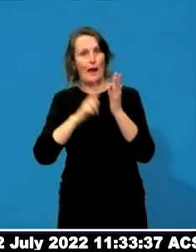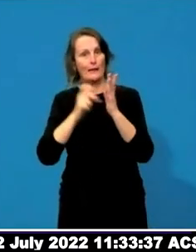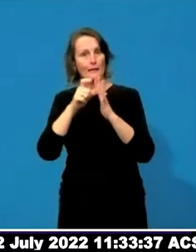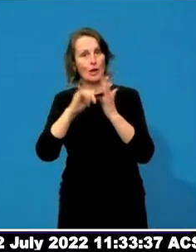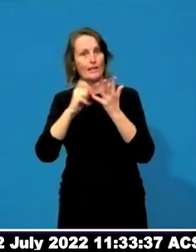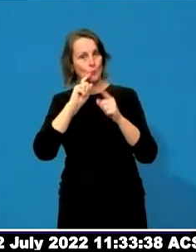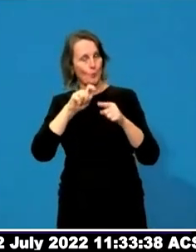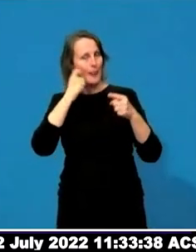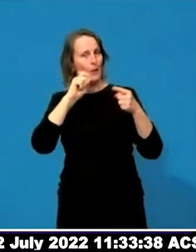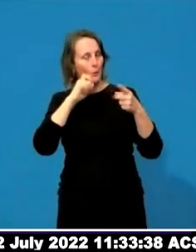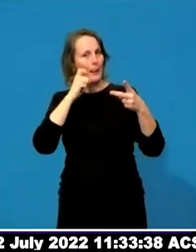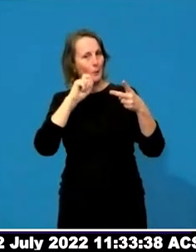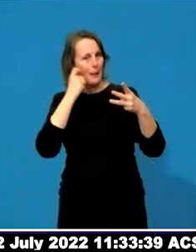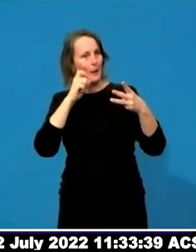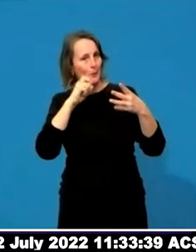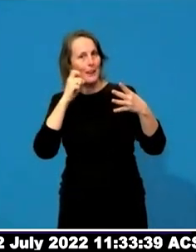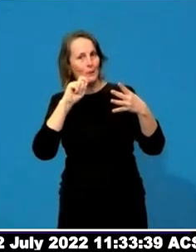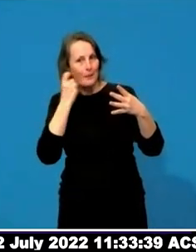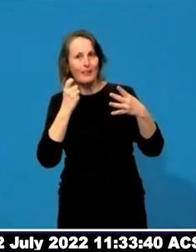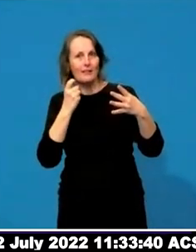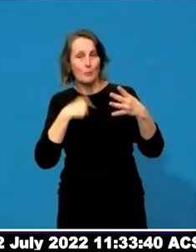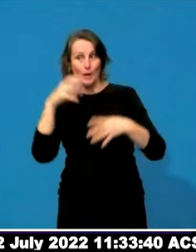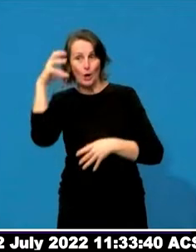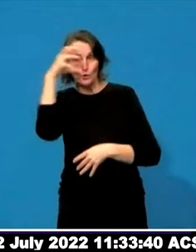recognising that those responsible, including the Productivity Commission,